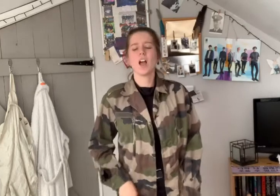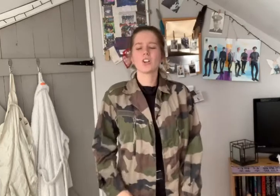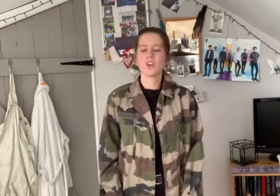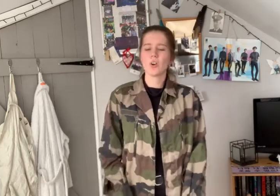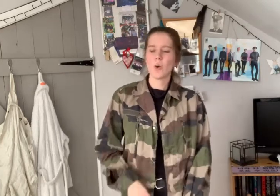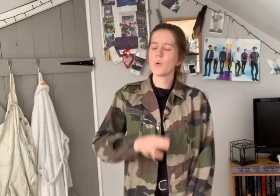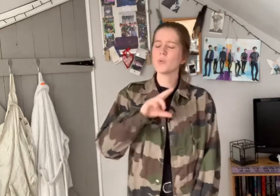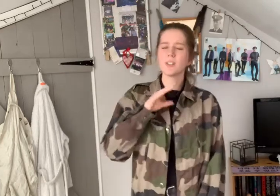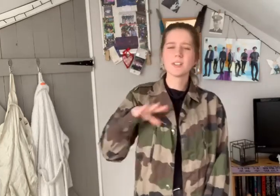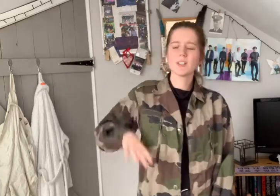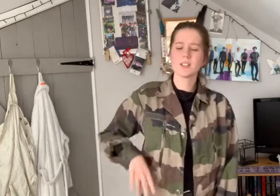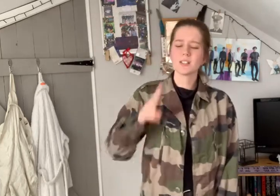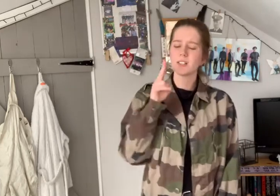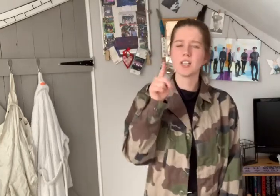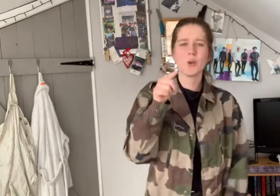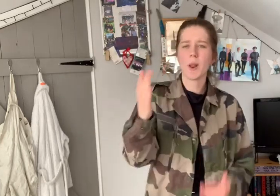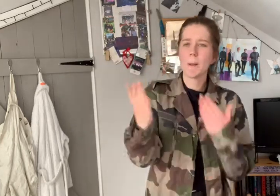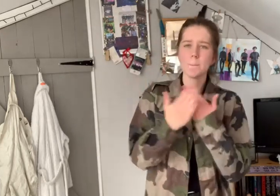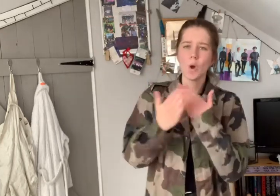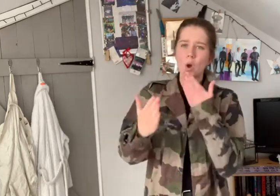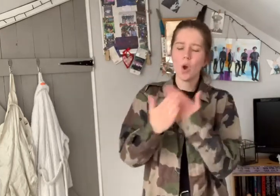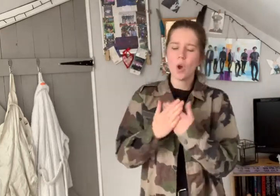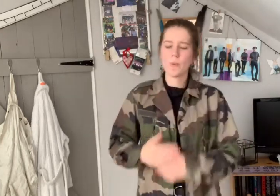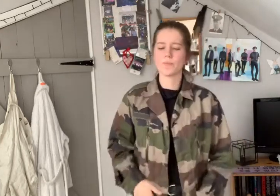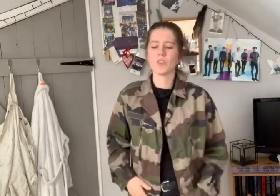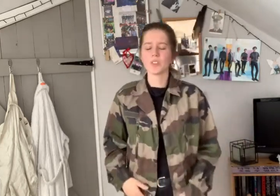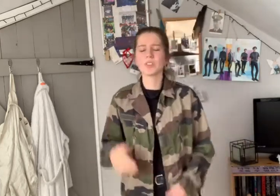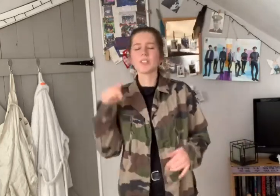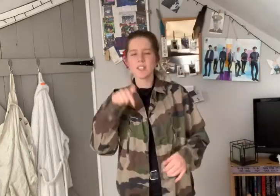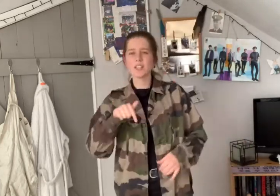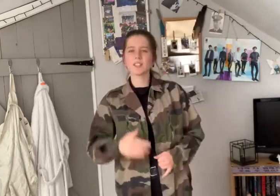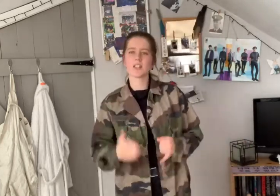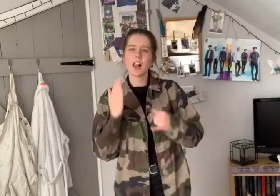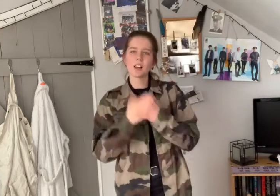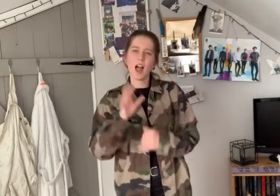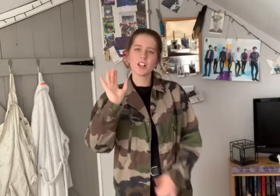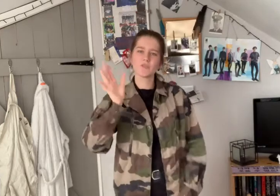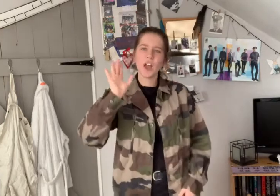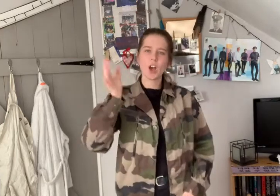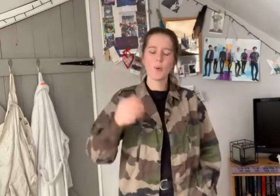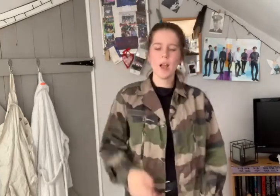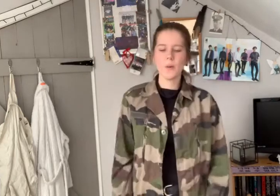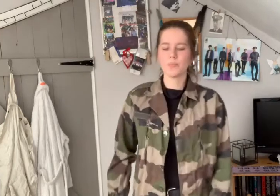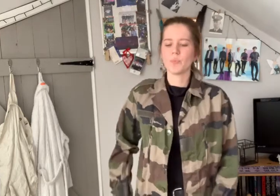Don't need to see you anymore, this is the last farewell